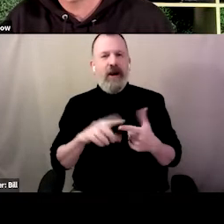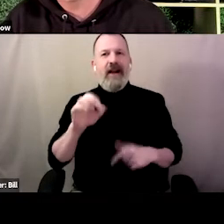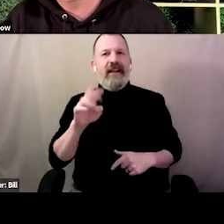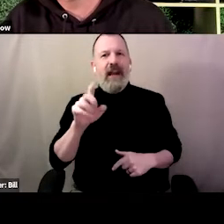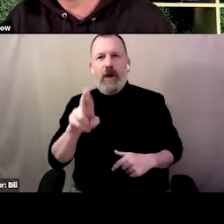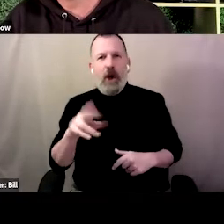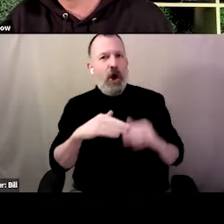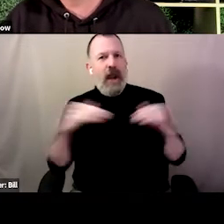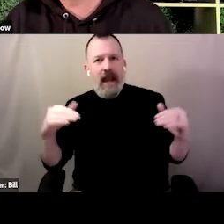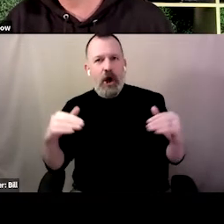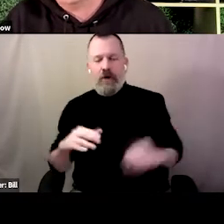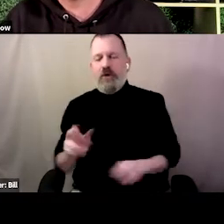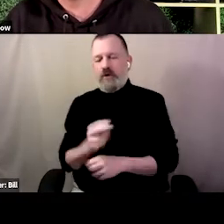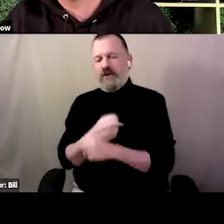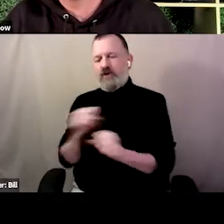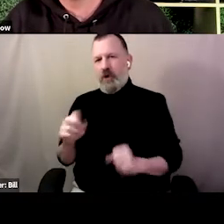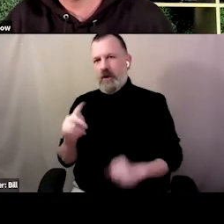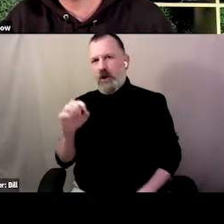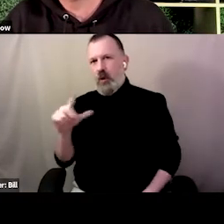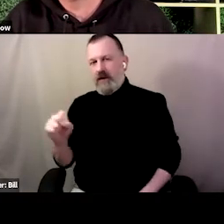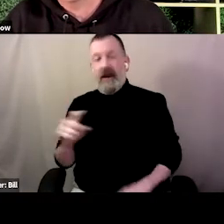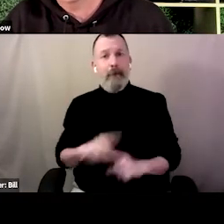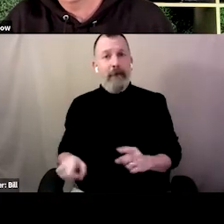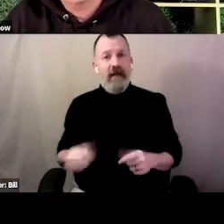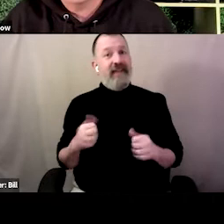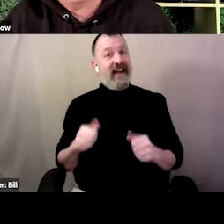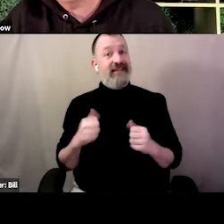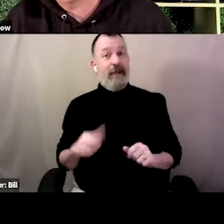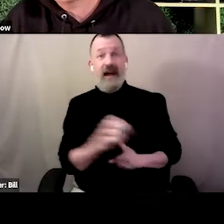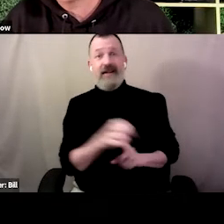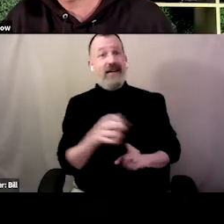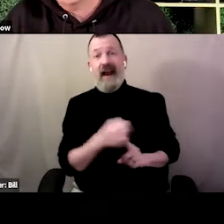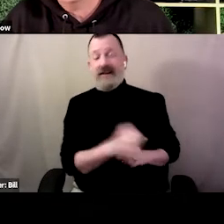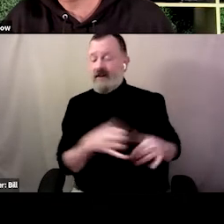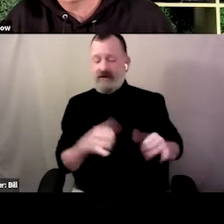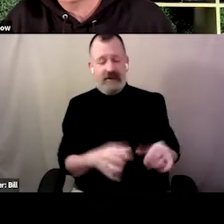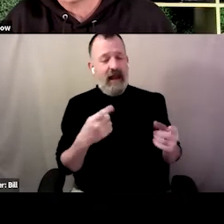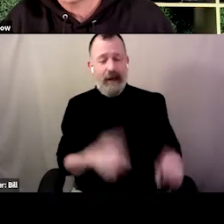but you know the attempted attacks are still continuing continuing and CalebBarlow: We're going to have to see where this goes. But that